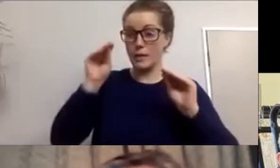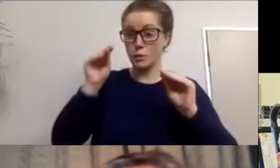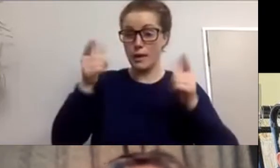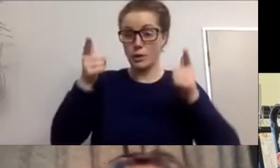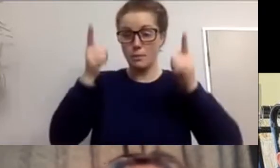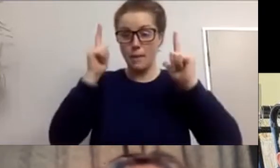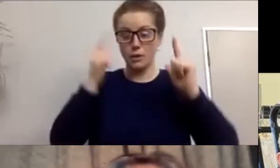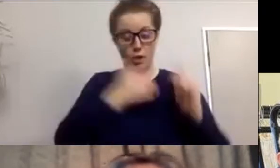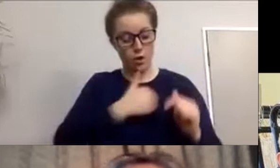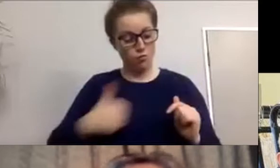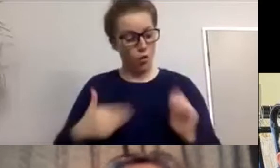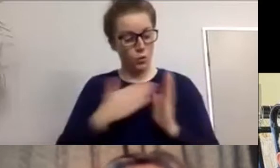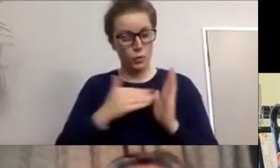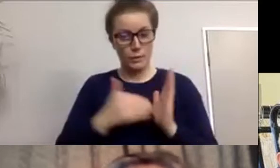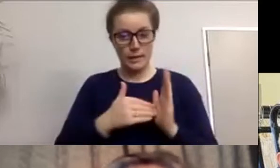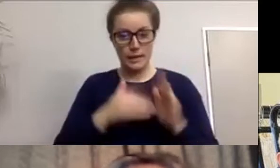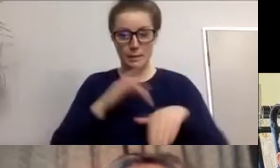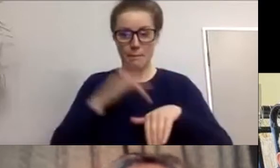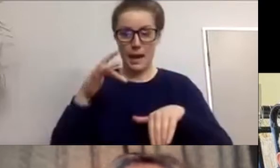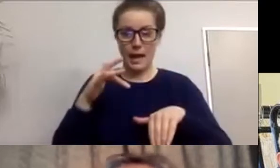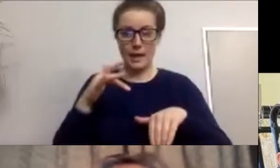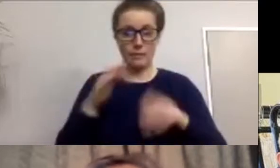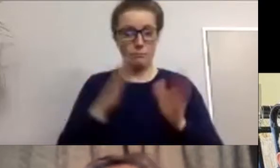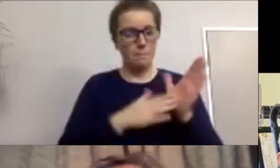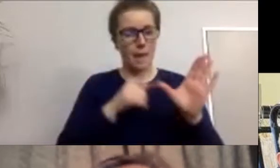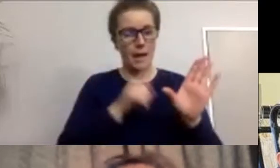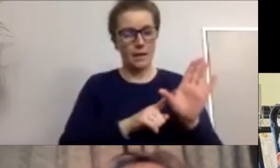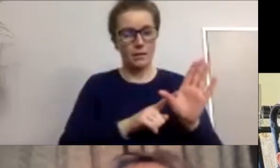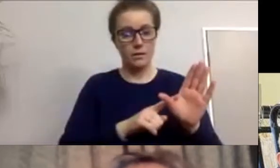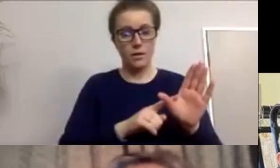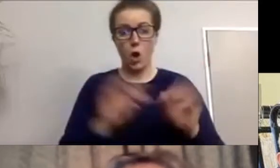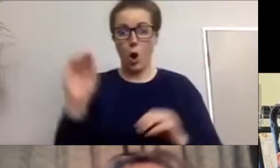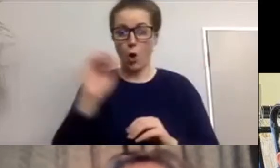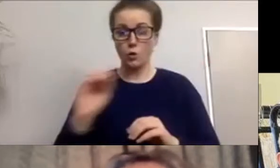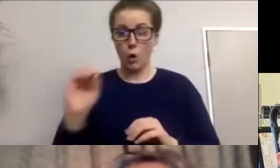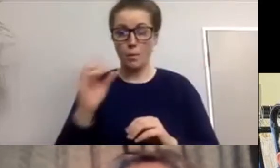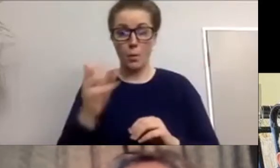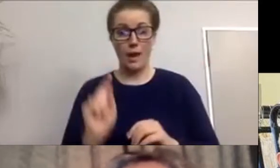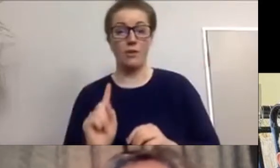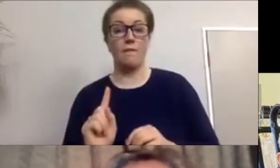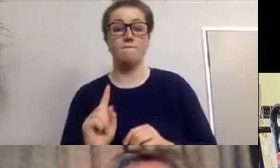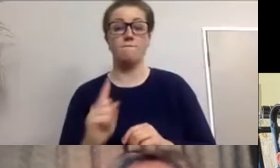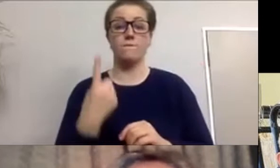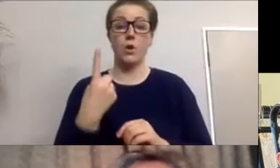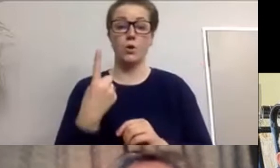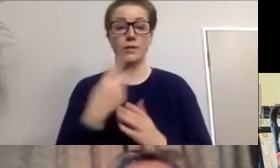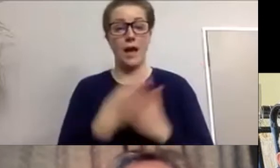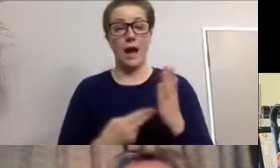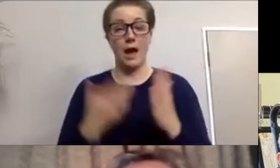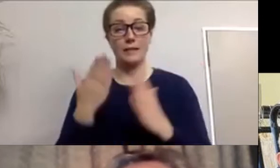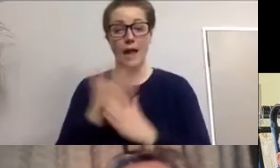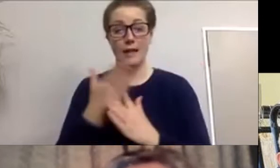Ballet, it's in May. In October there's the first Arts Access network meeting in